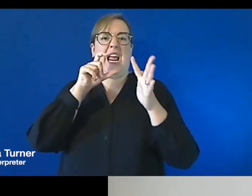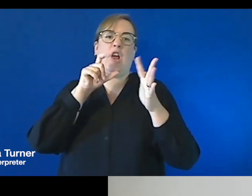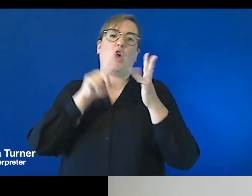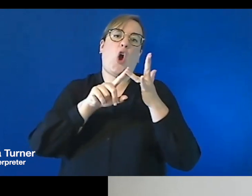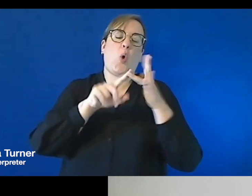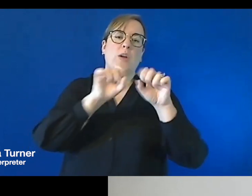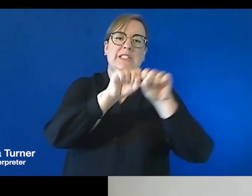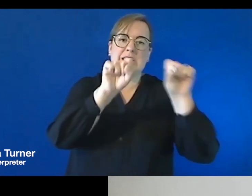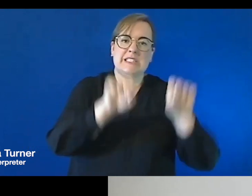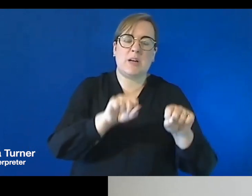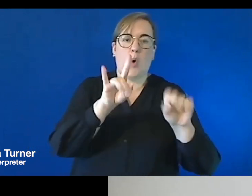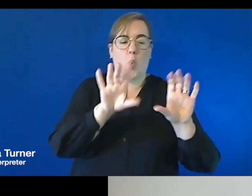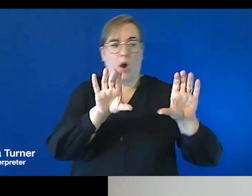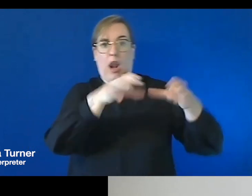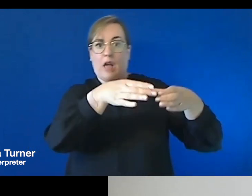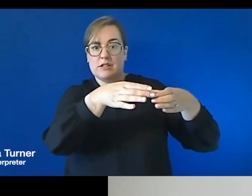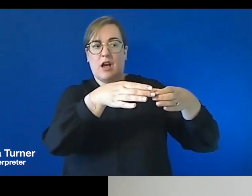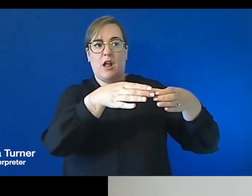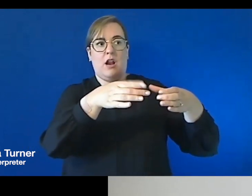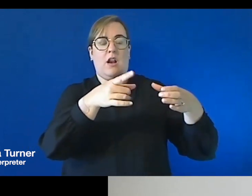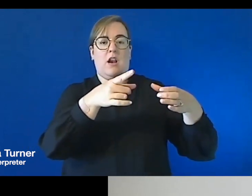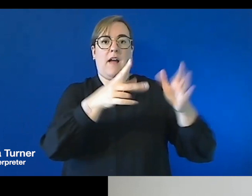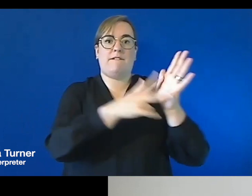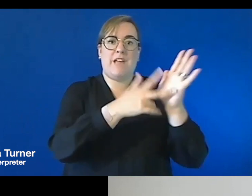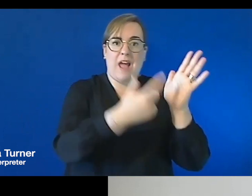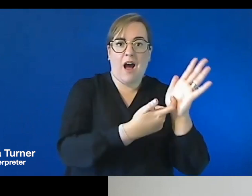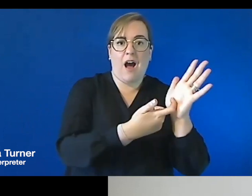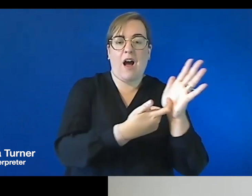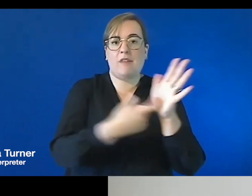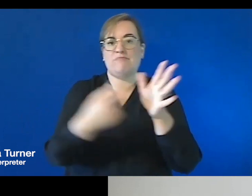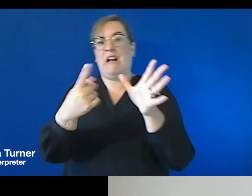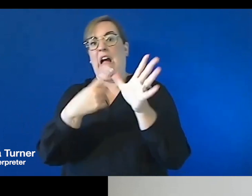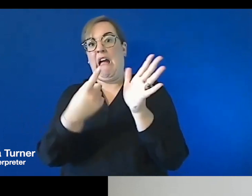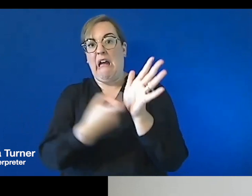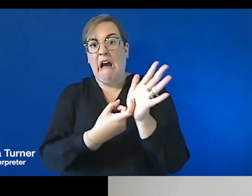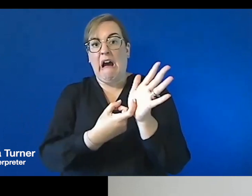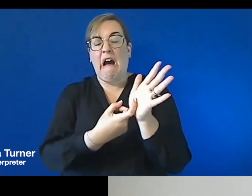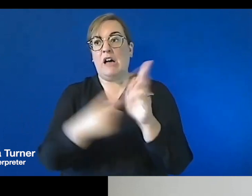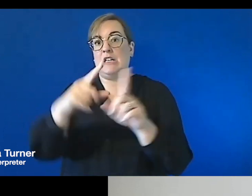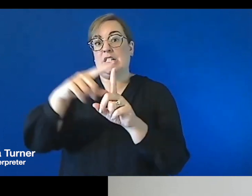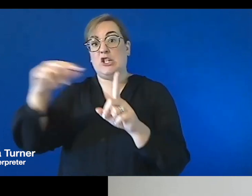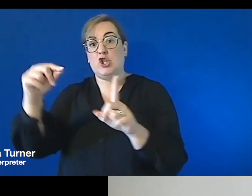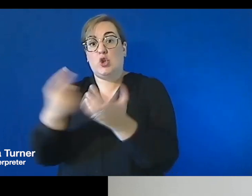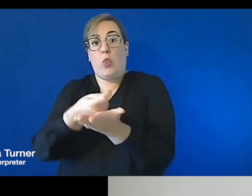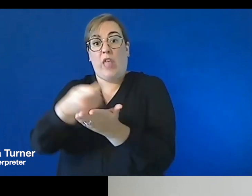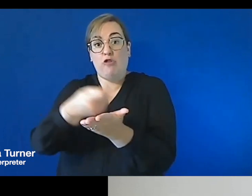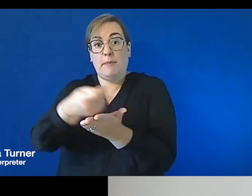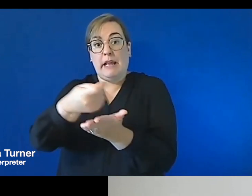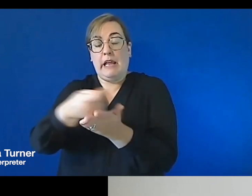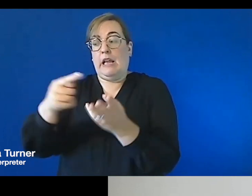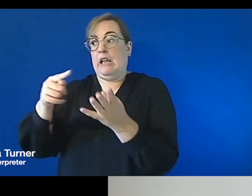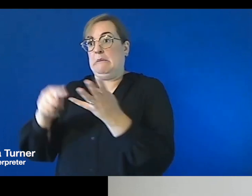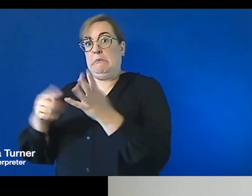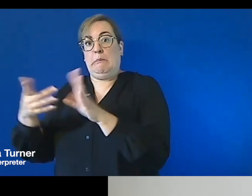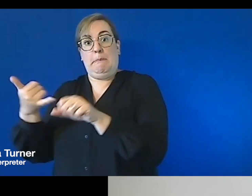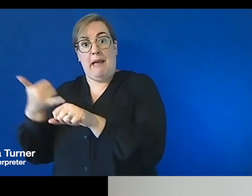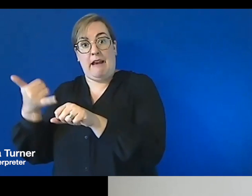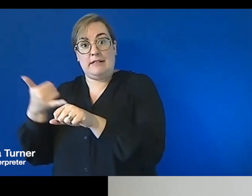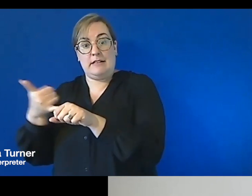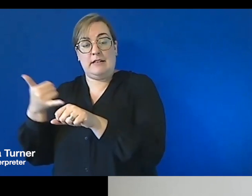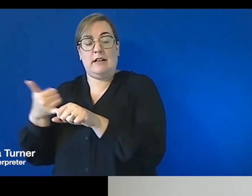related to VR, AR, digital therapy, medicine and everything should be focused on actual results,